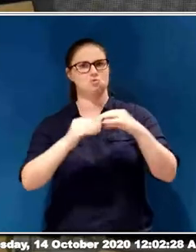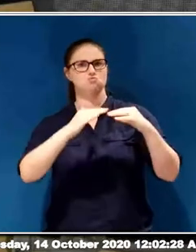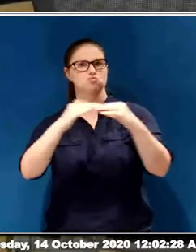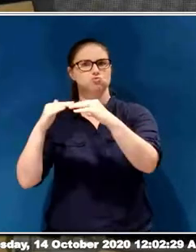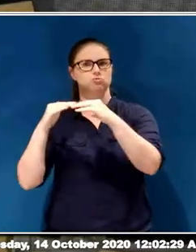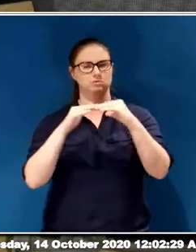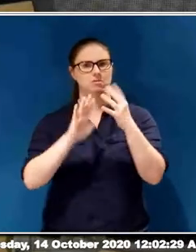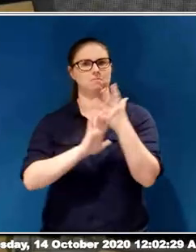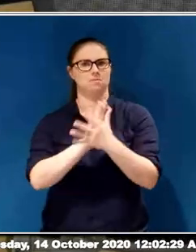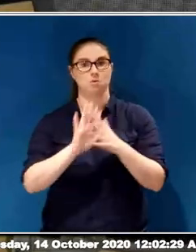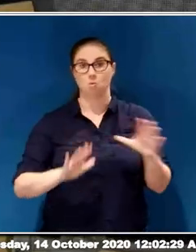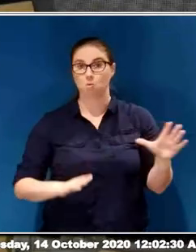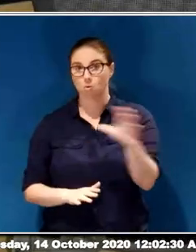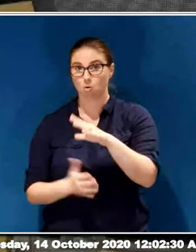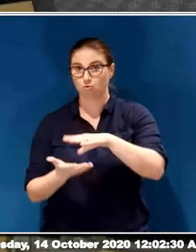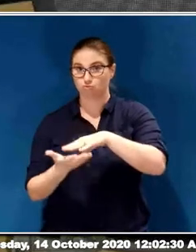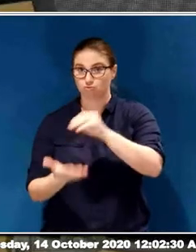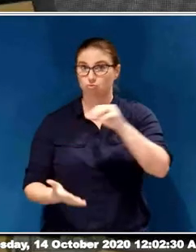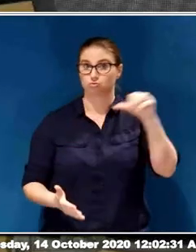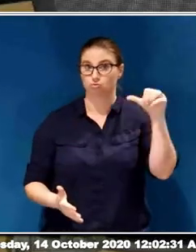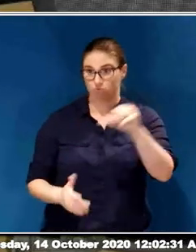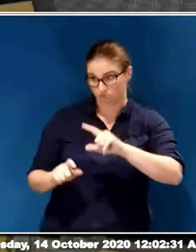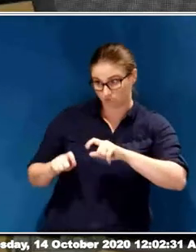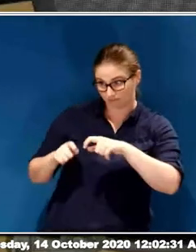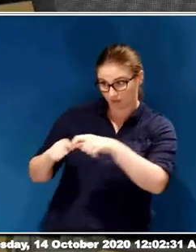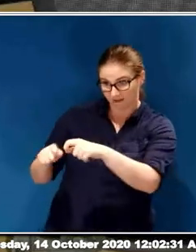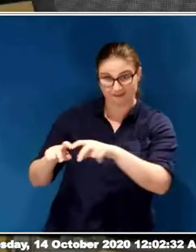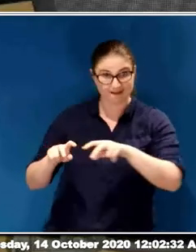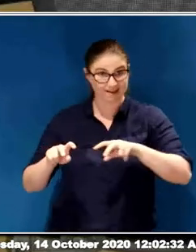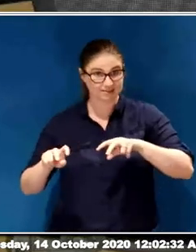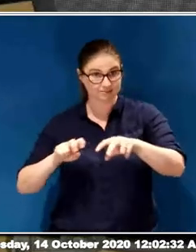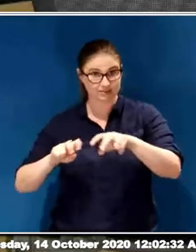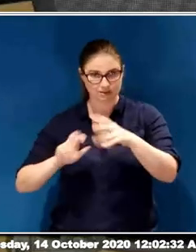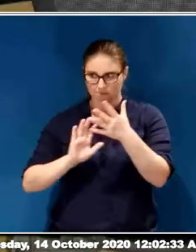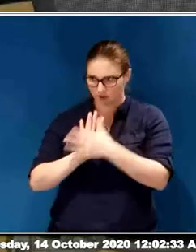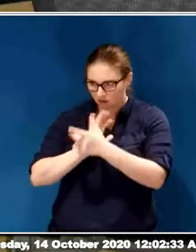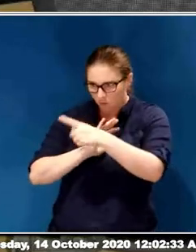genuinely engaged in learning together, such as in co-operative and peer